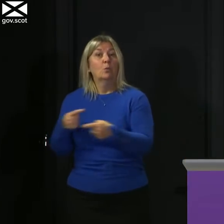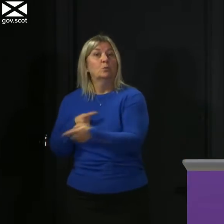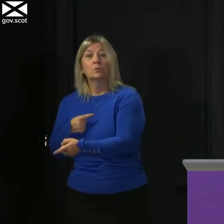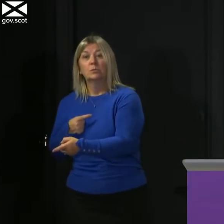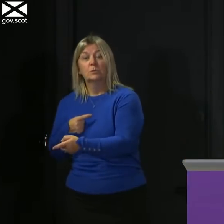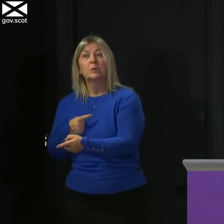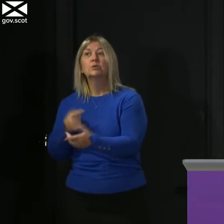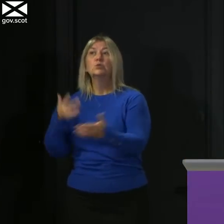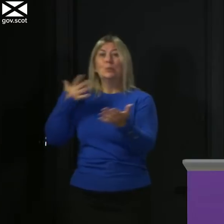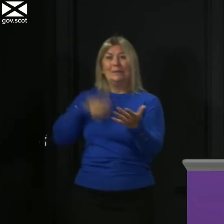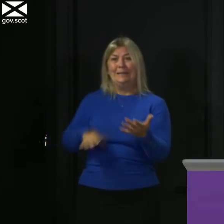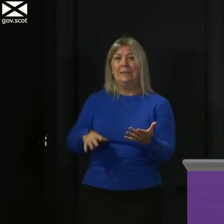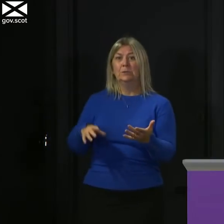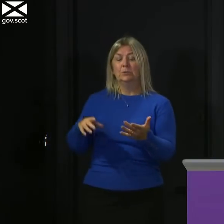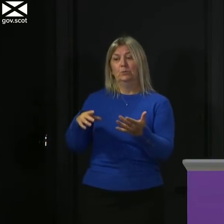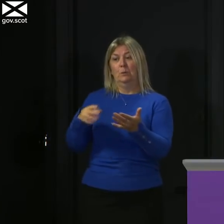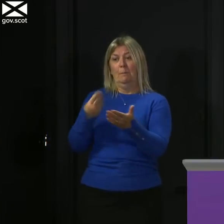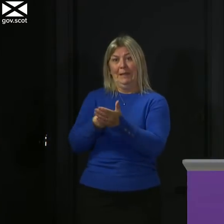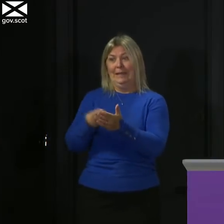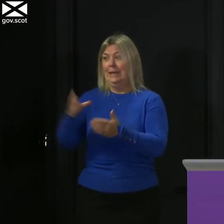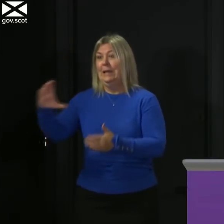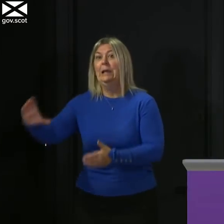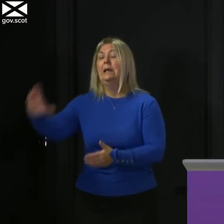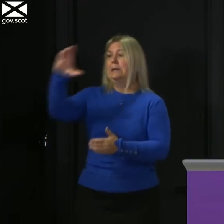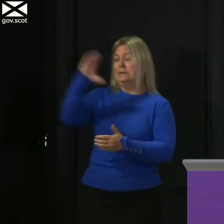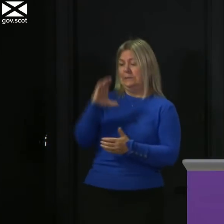we do have to work to try to persuade the UK Government to do the right things,